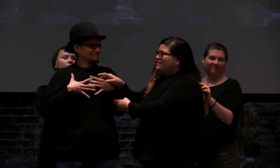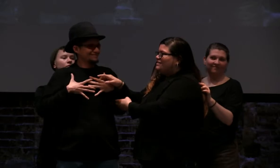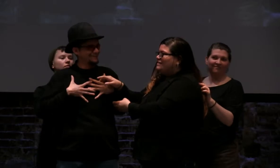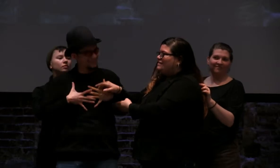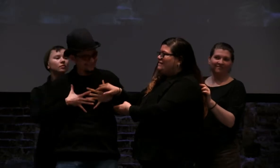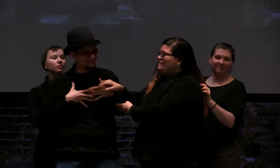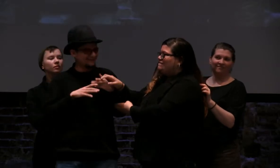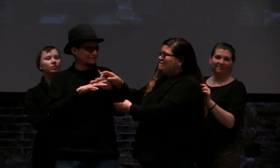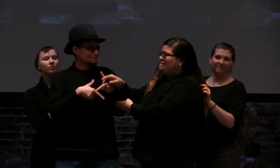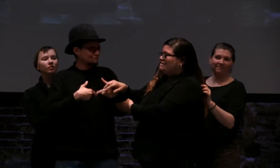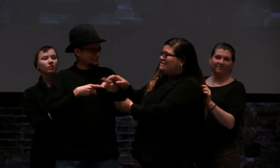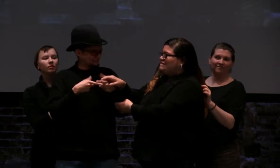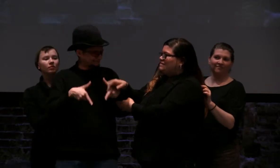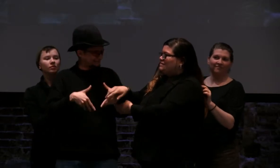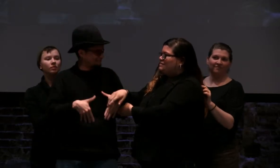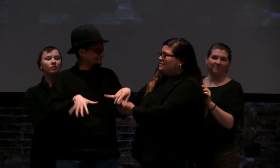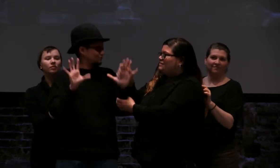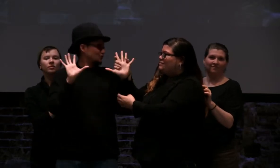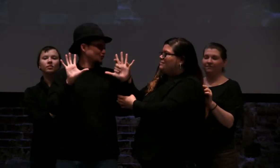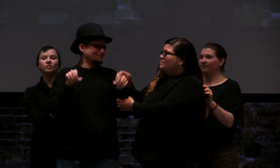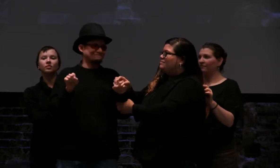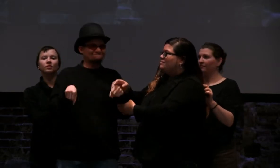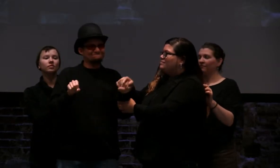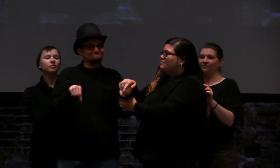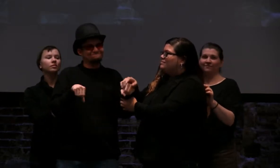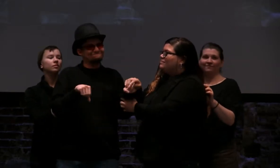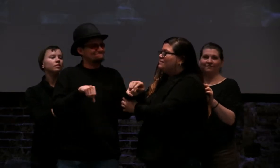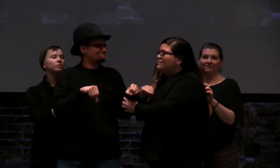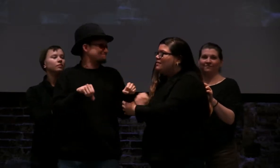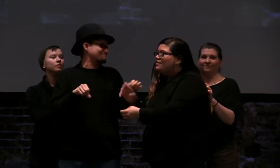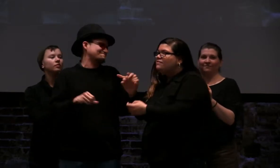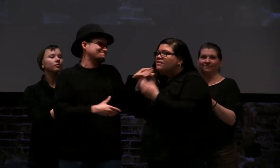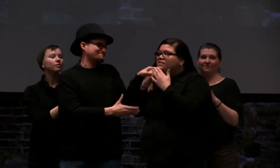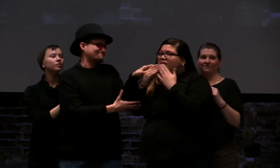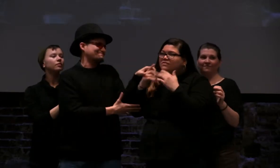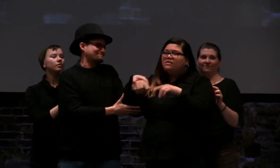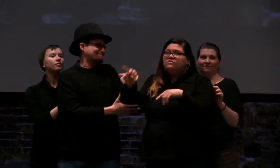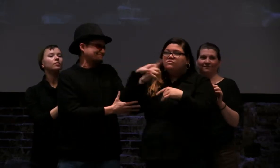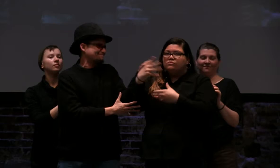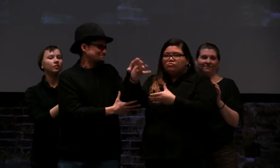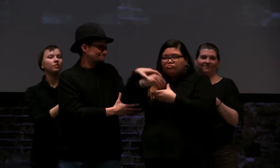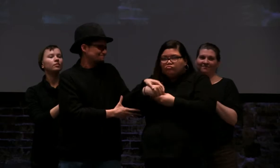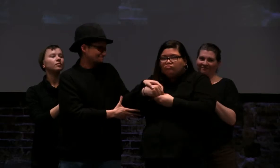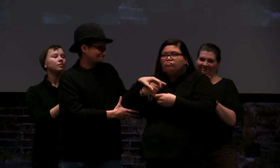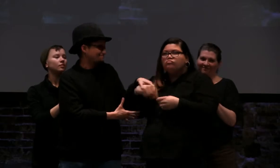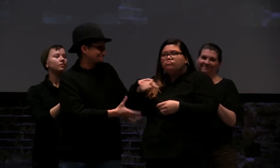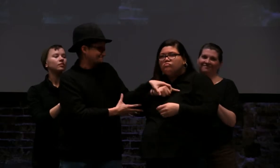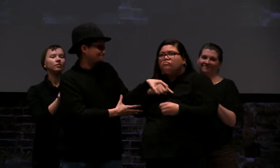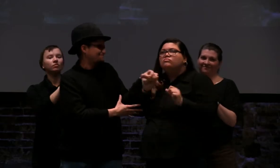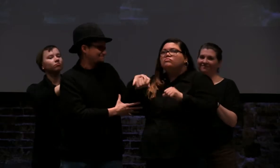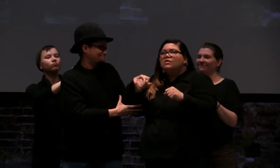and roles and involvement. [Male Interpreter] I'm really saddened that this three day endeavor is coming to an end.